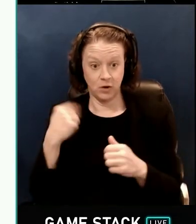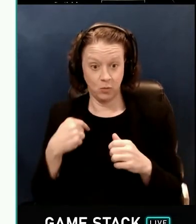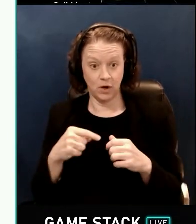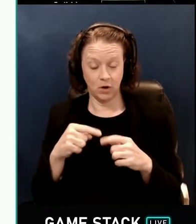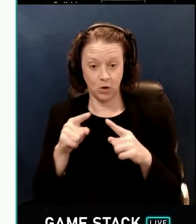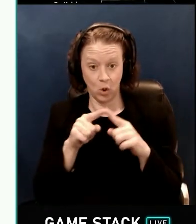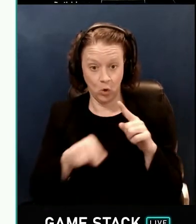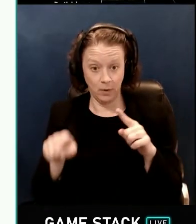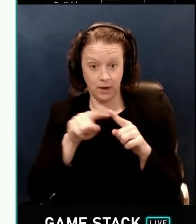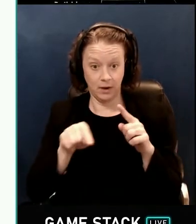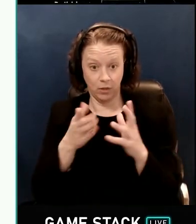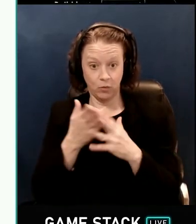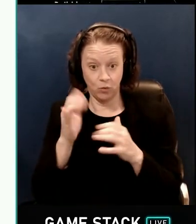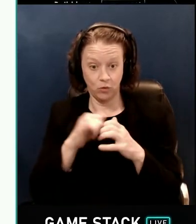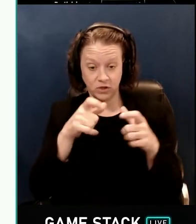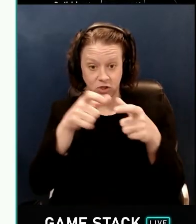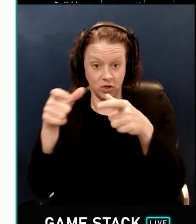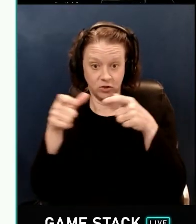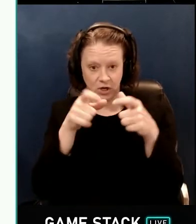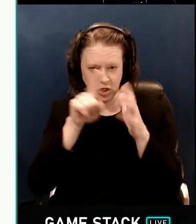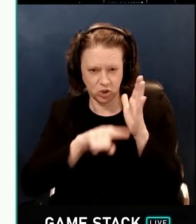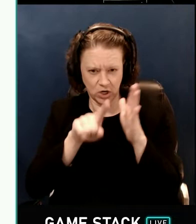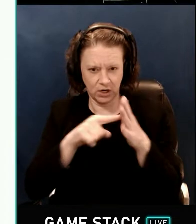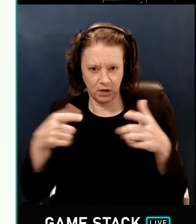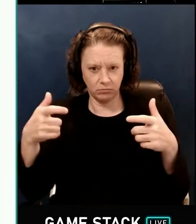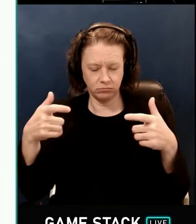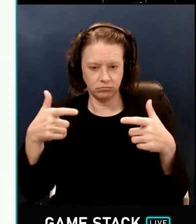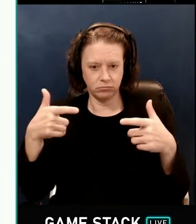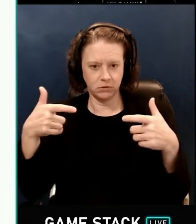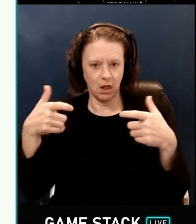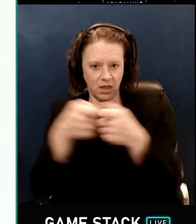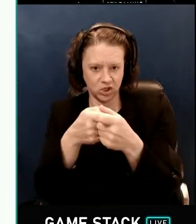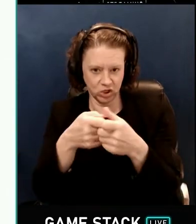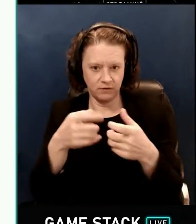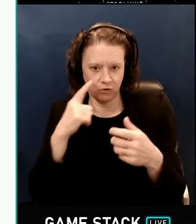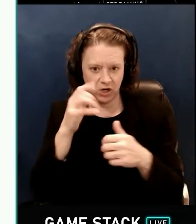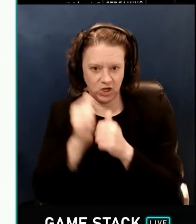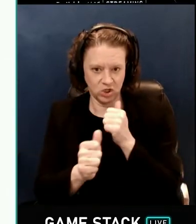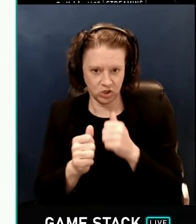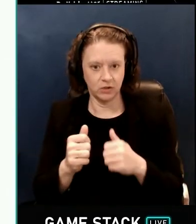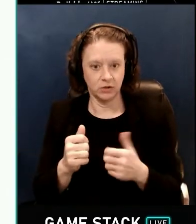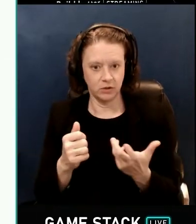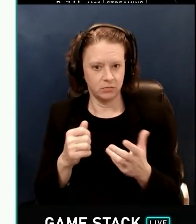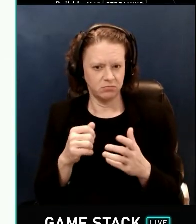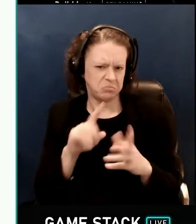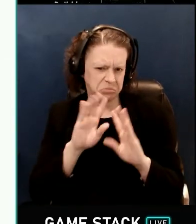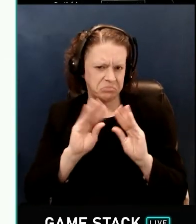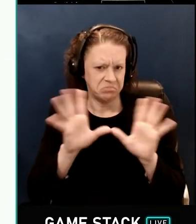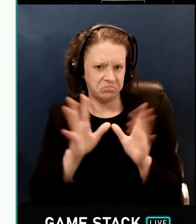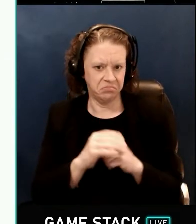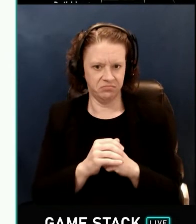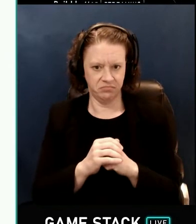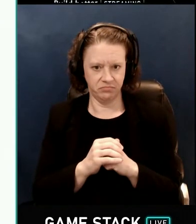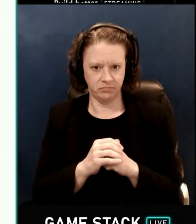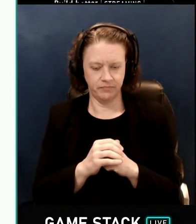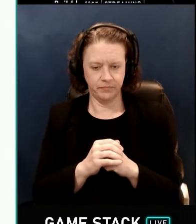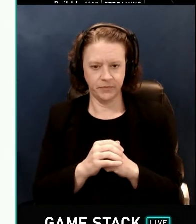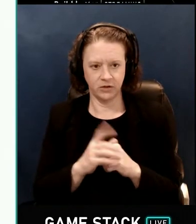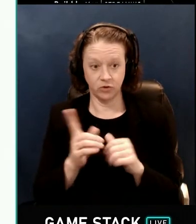saucers and checking collision for each of them. Straightforward enough. OK, so first, in order to change history, we have